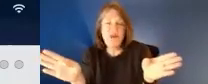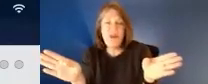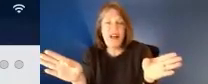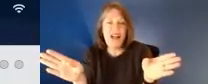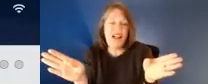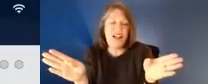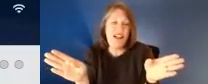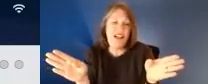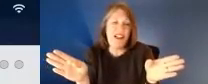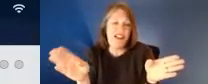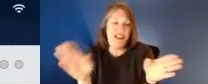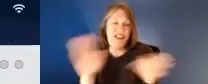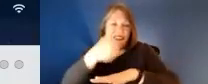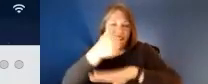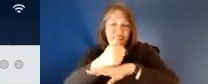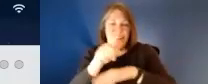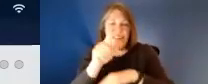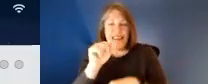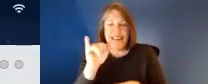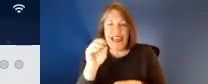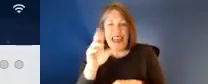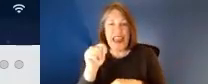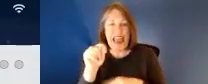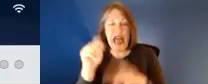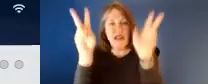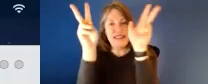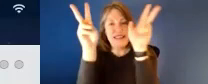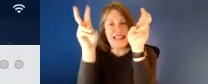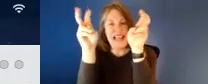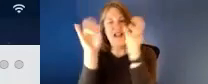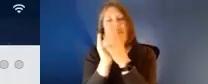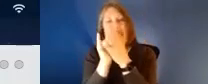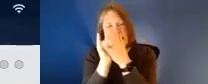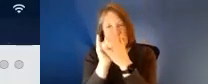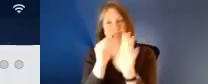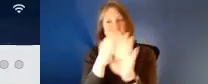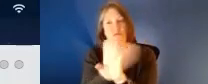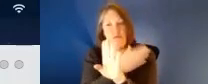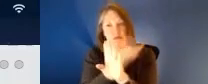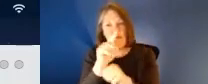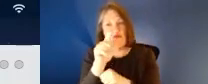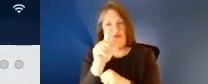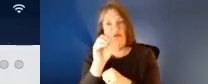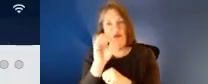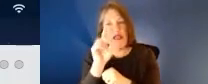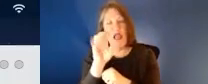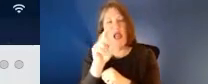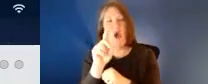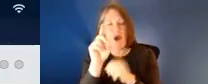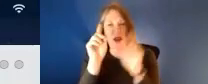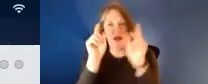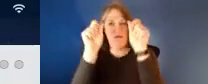here, your title is here that has been preloaded. 06:52:05 Over here on the right is what we